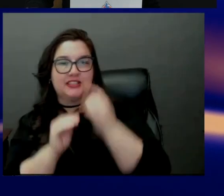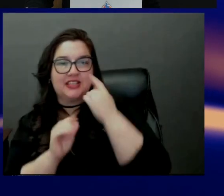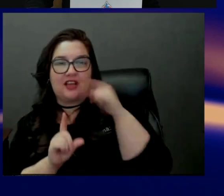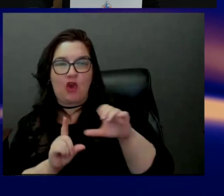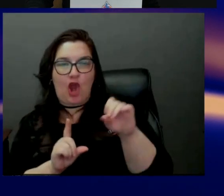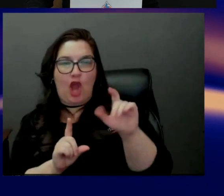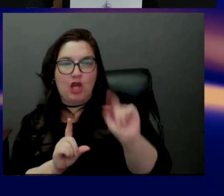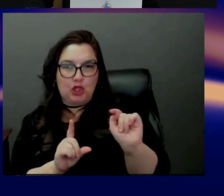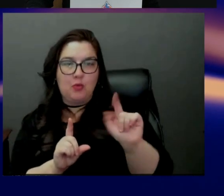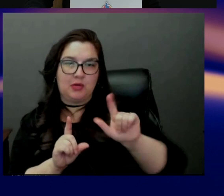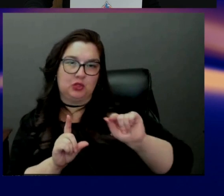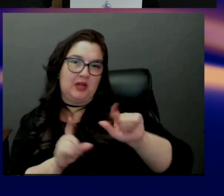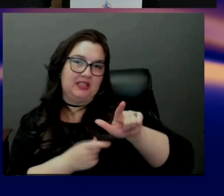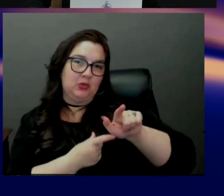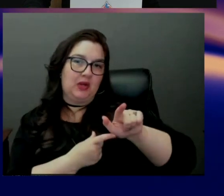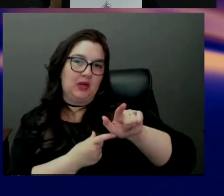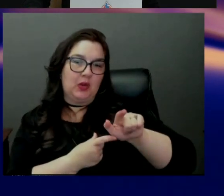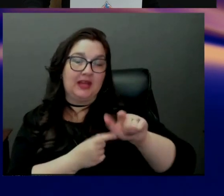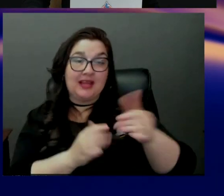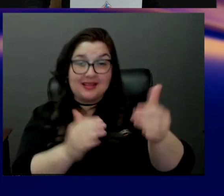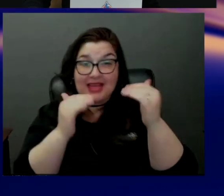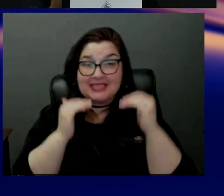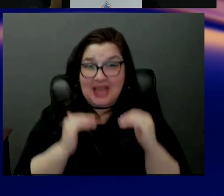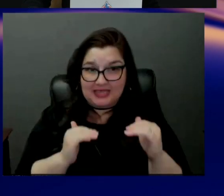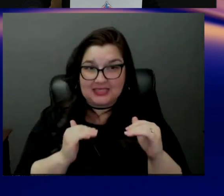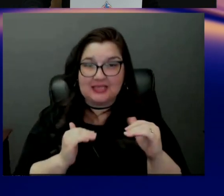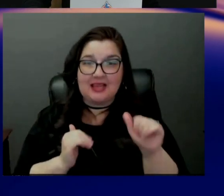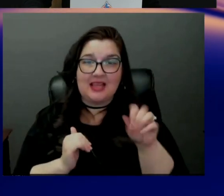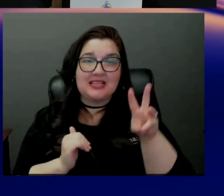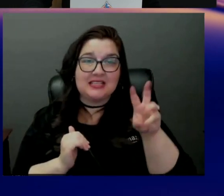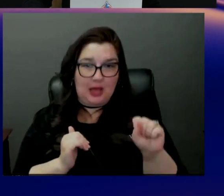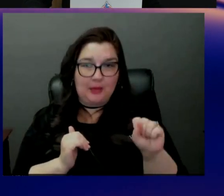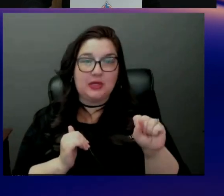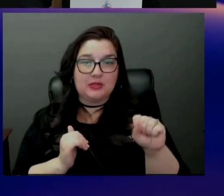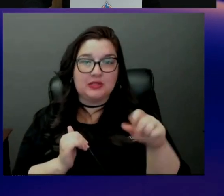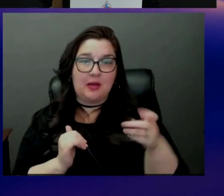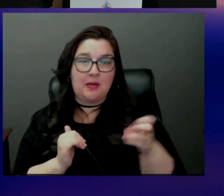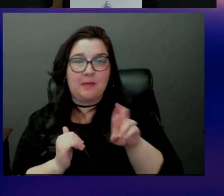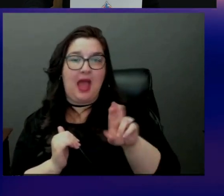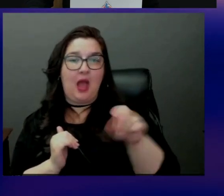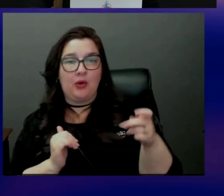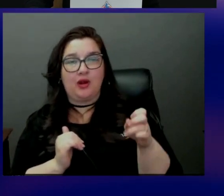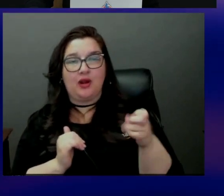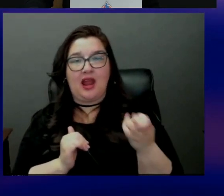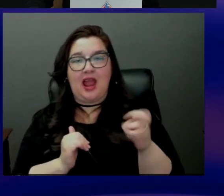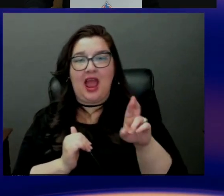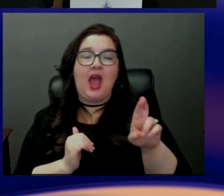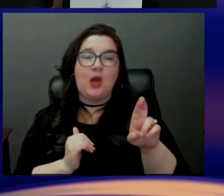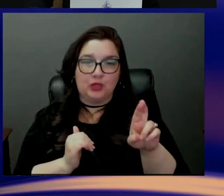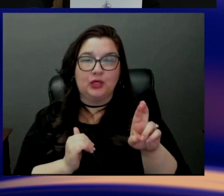Now the next section here is AWS Power Hour Cloud Practitioner, AWS Power Hour Machine Learning,